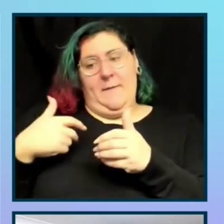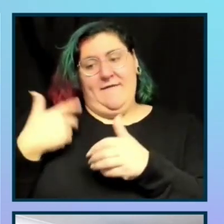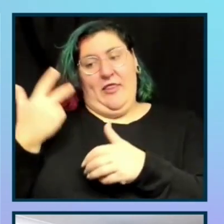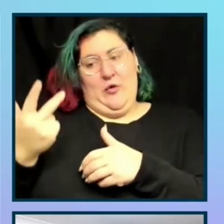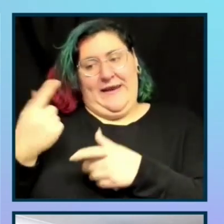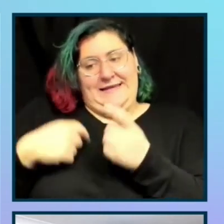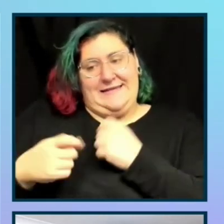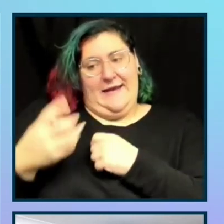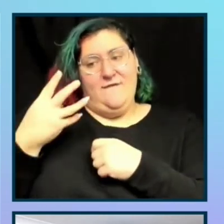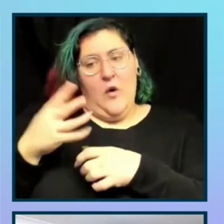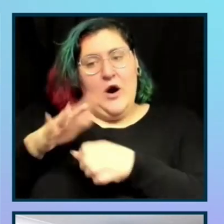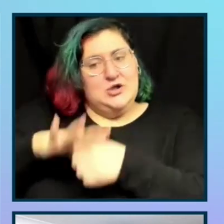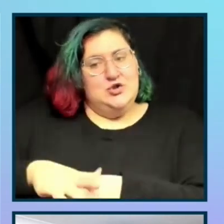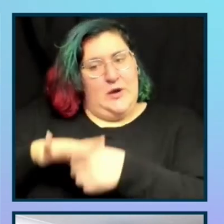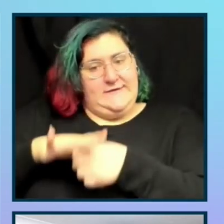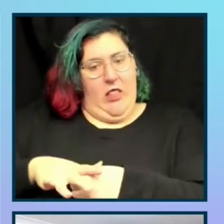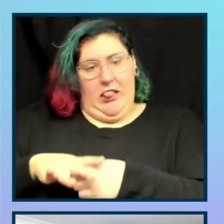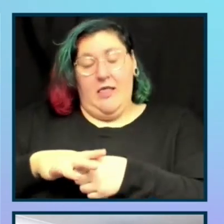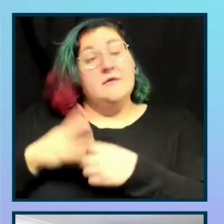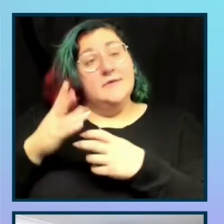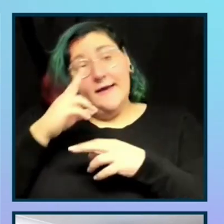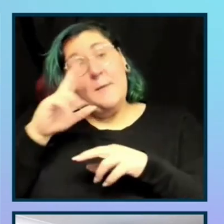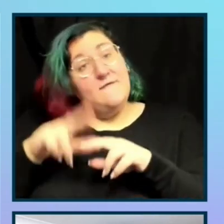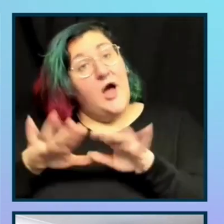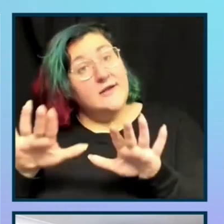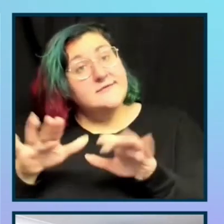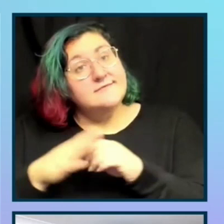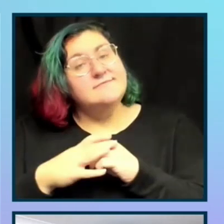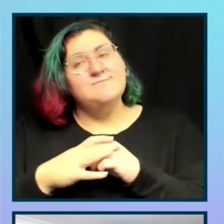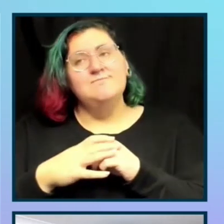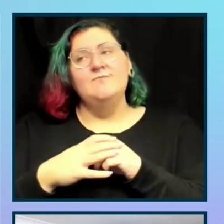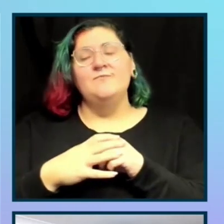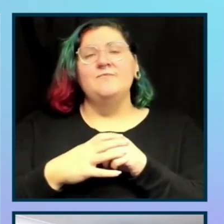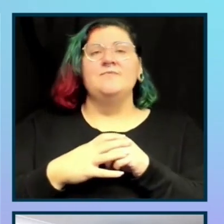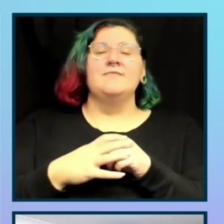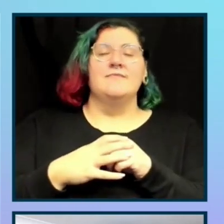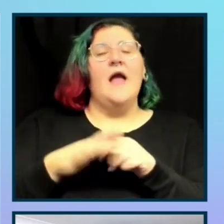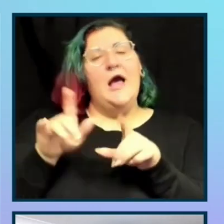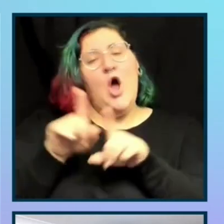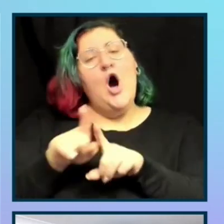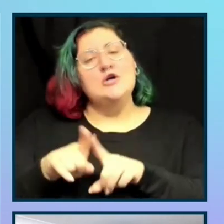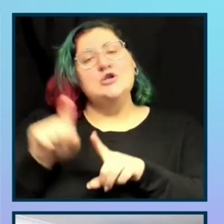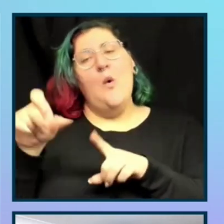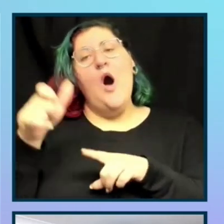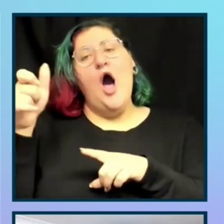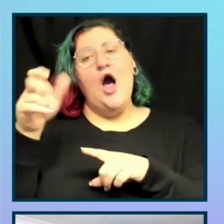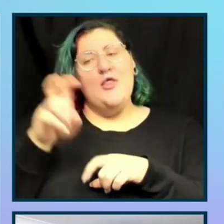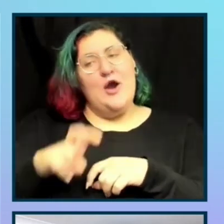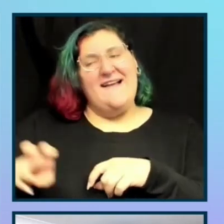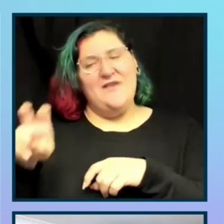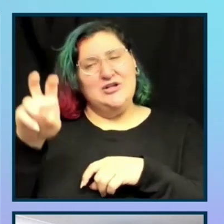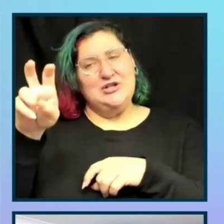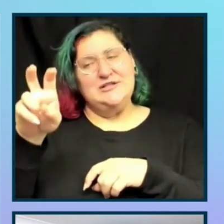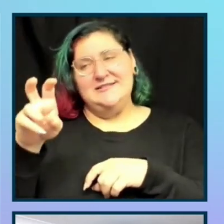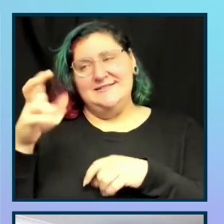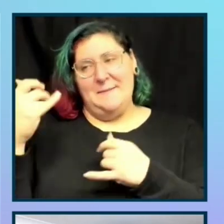and satisfying amongst many other adventures on the sea. The end result was on the 21st of September.